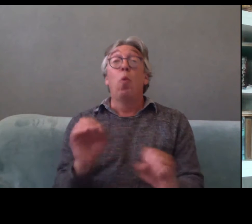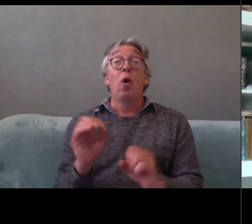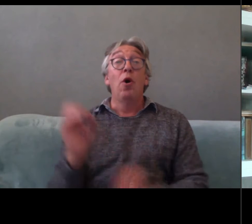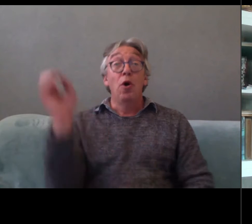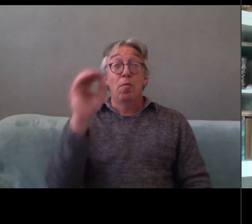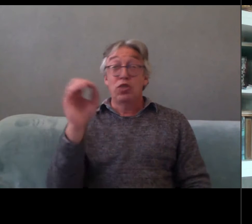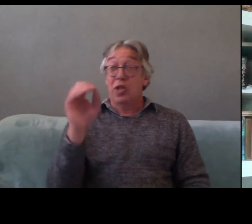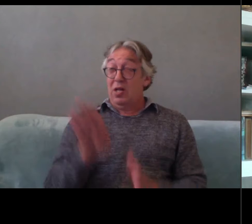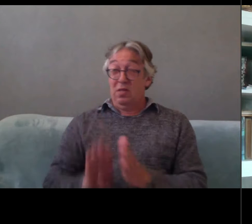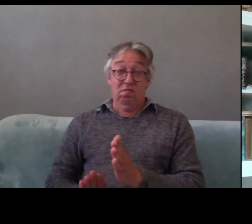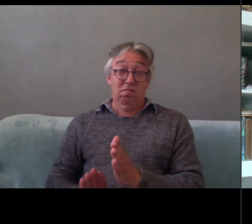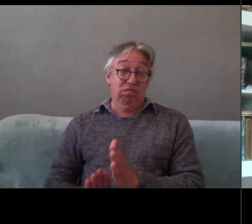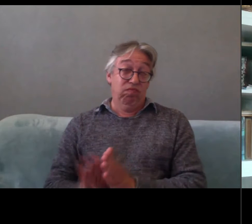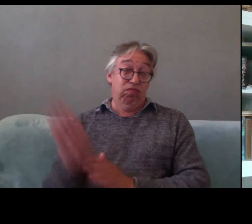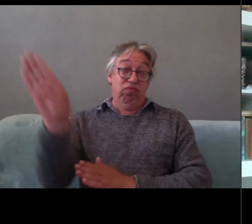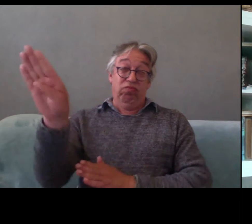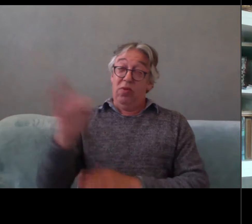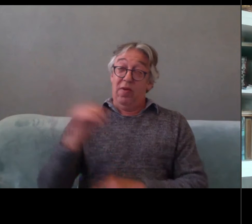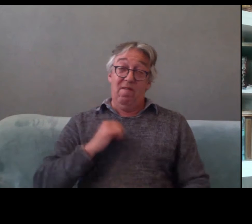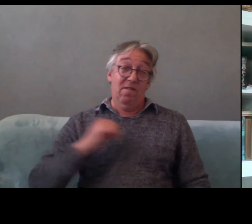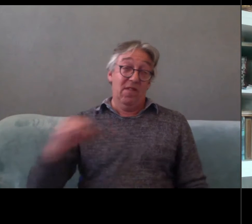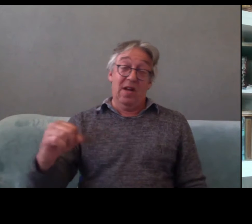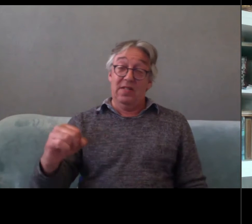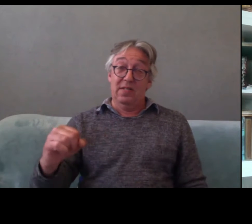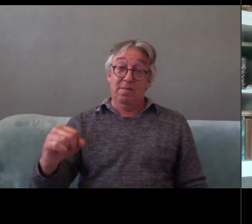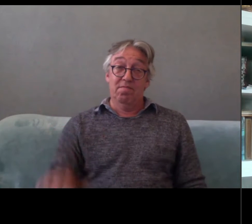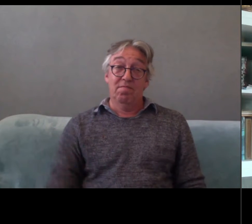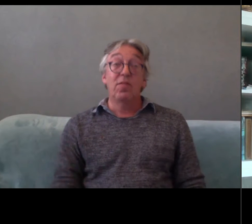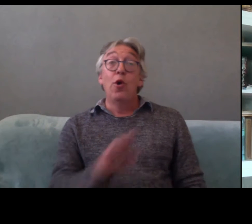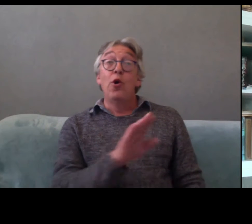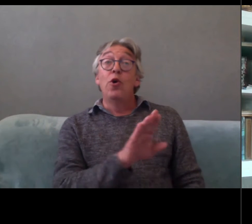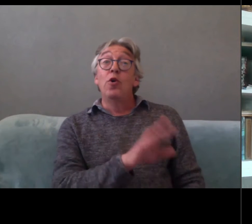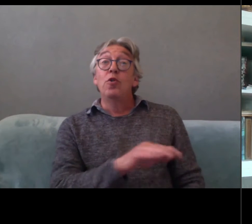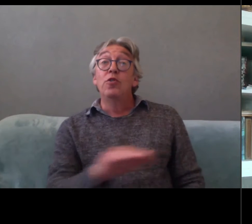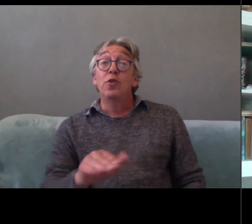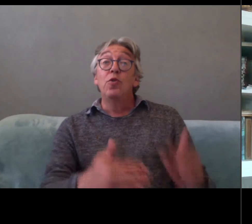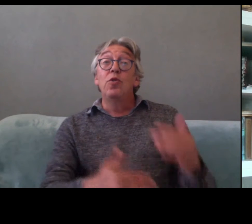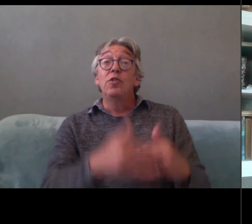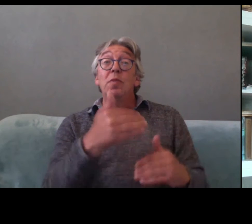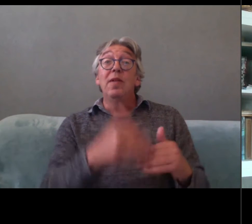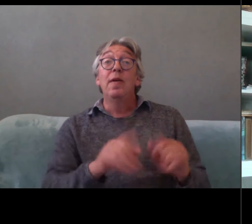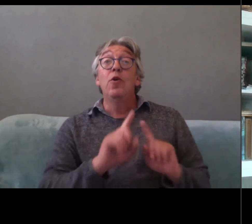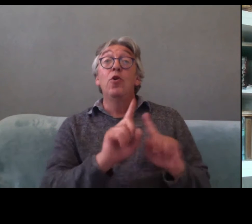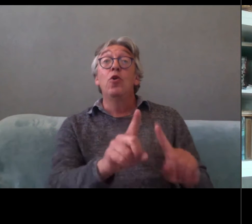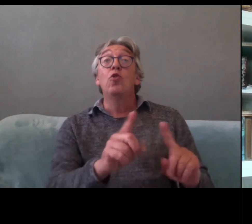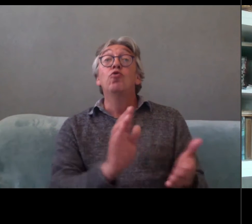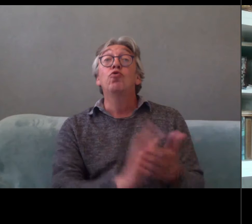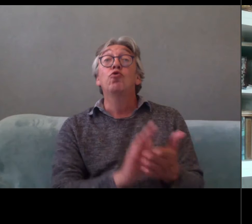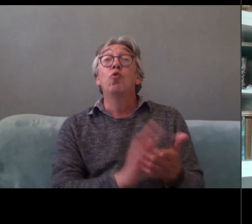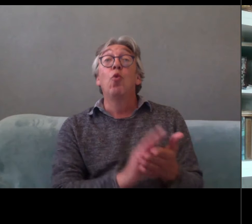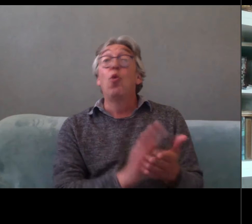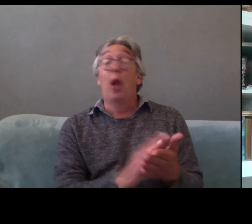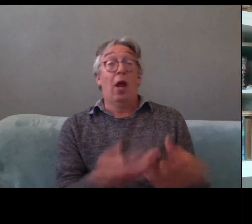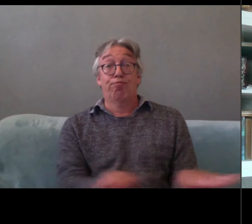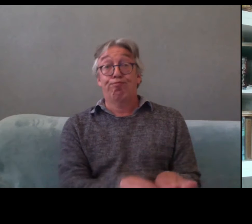Children with disabilities don't have the possibility to go to schools. It means their parents should stay at home.